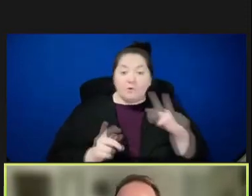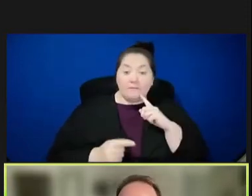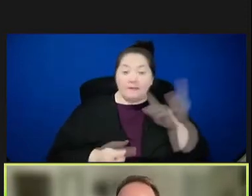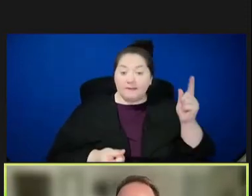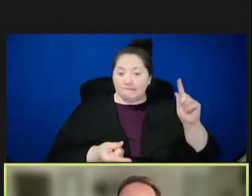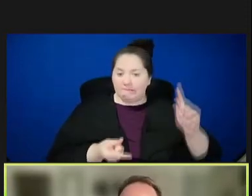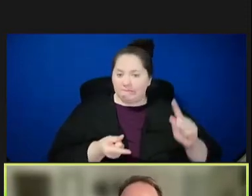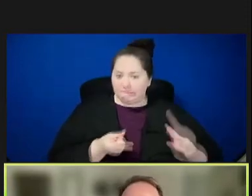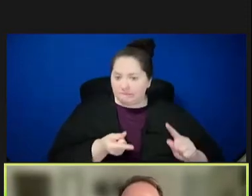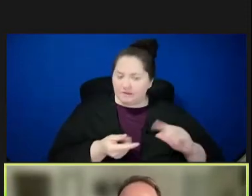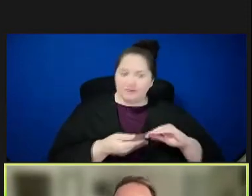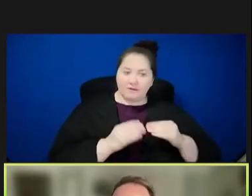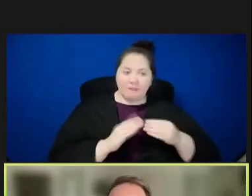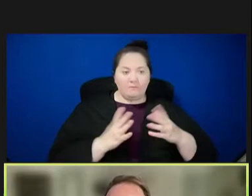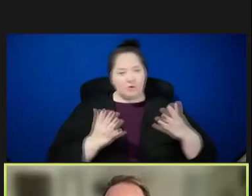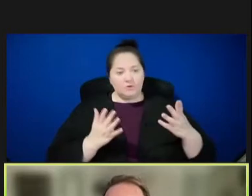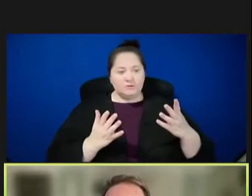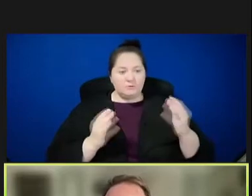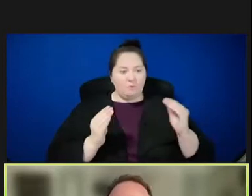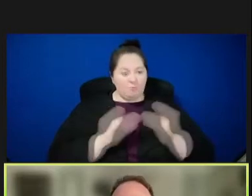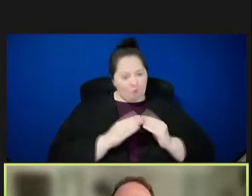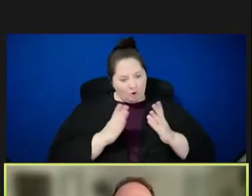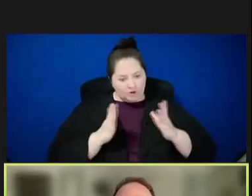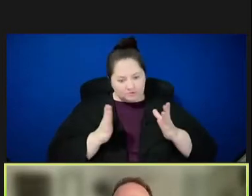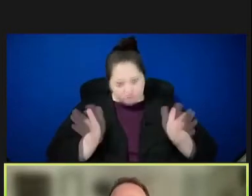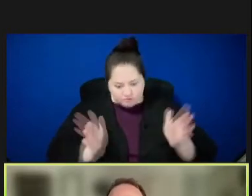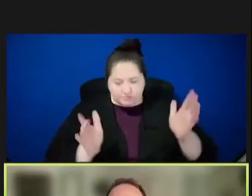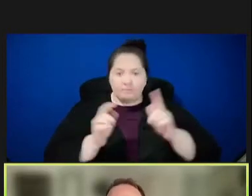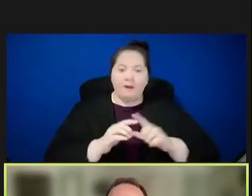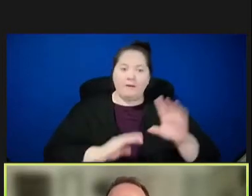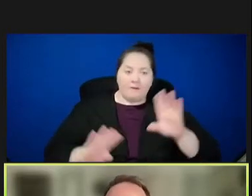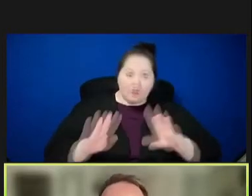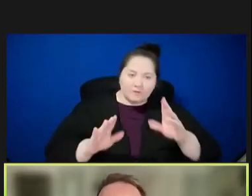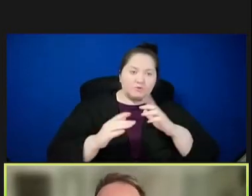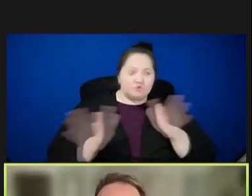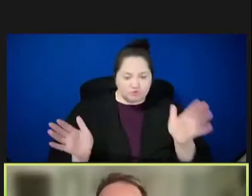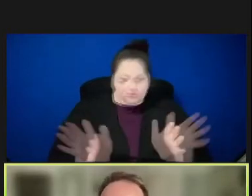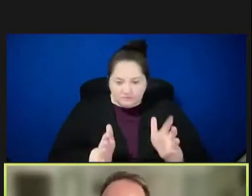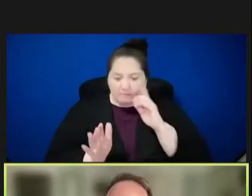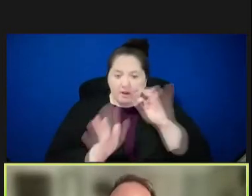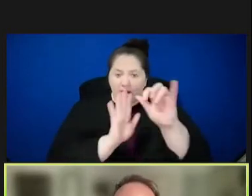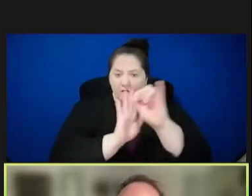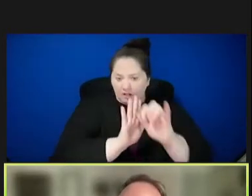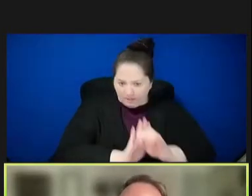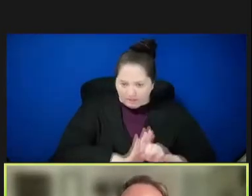which are more stratified, driven by biology, and driven by the identification or knowledge